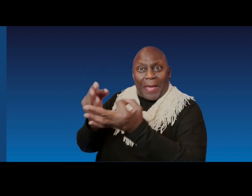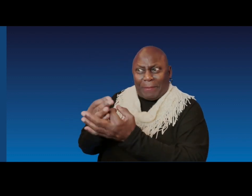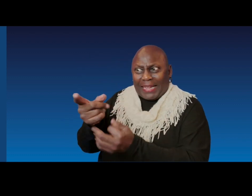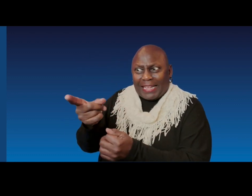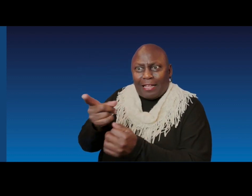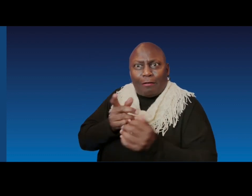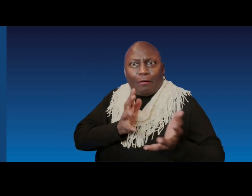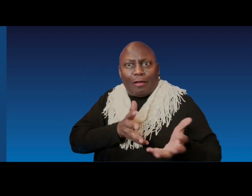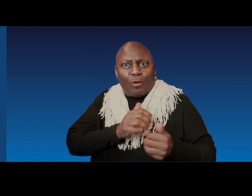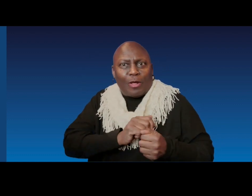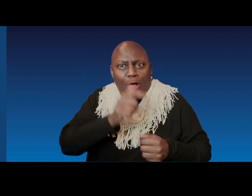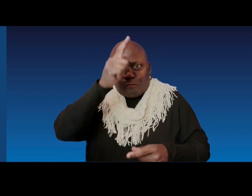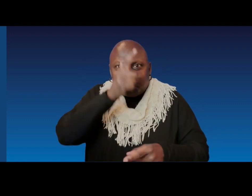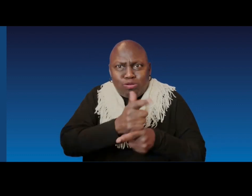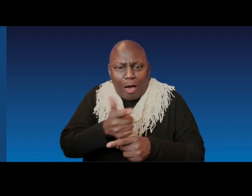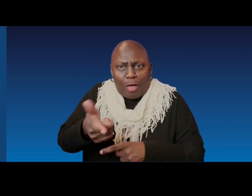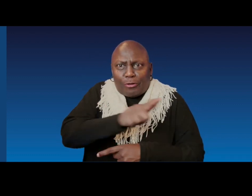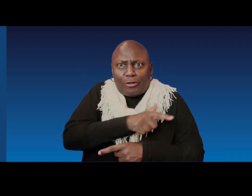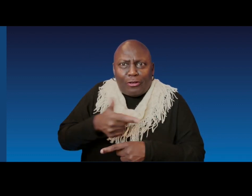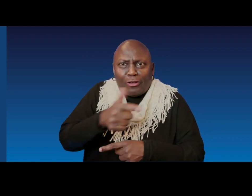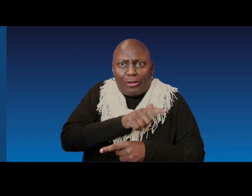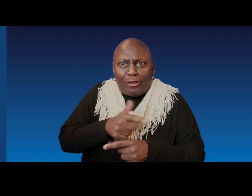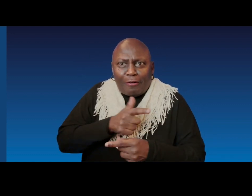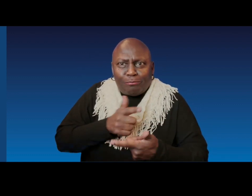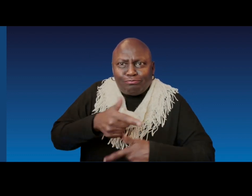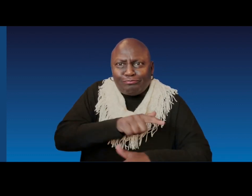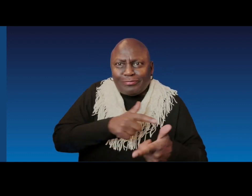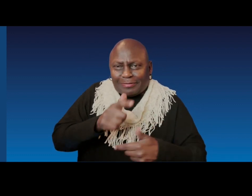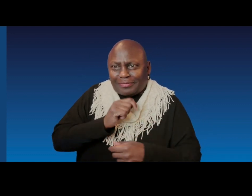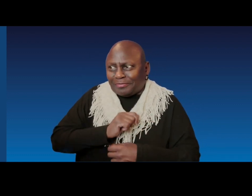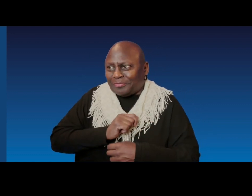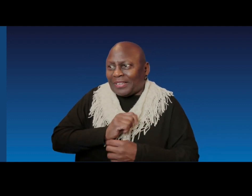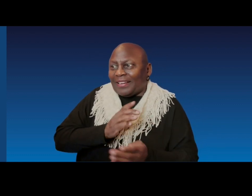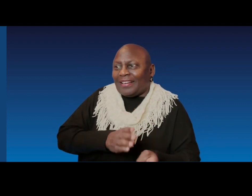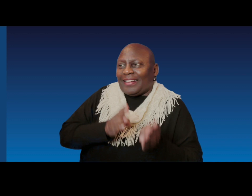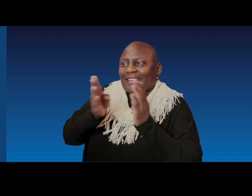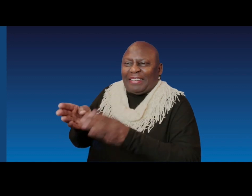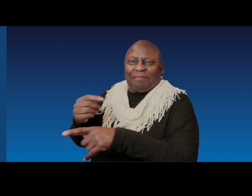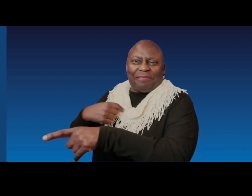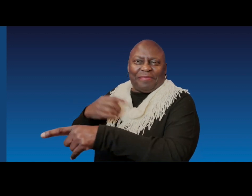Next, the Mexican family has the little boy talking to his brother and father.